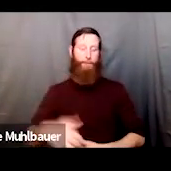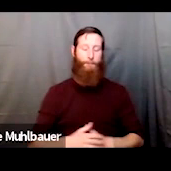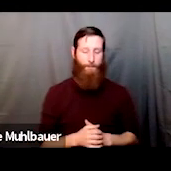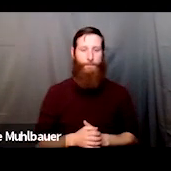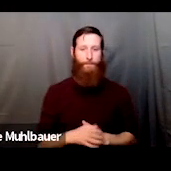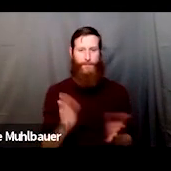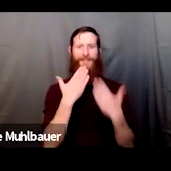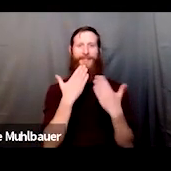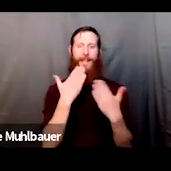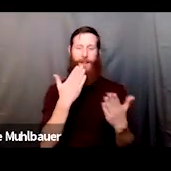Thank you all!